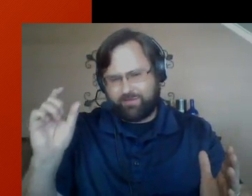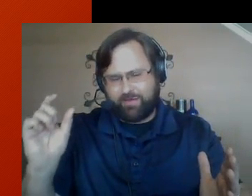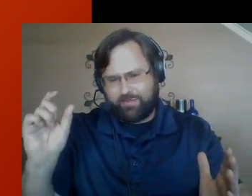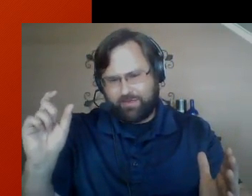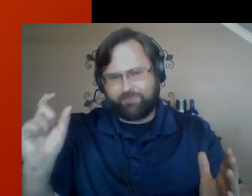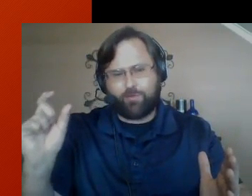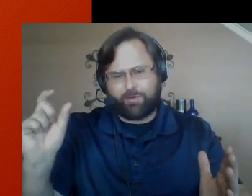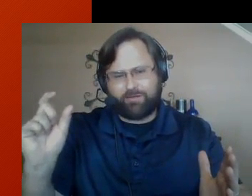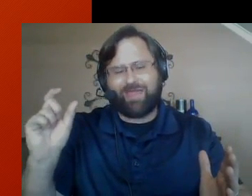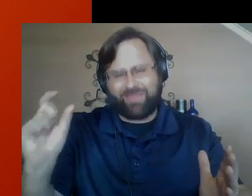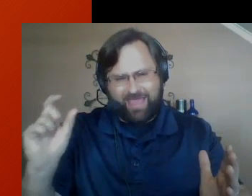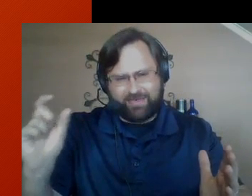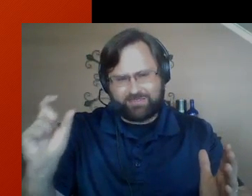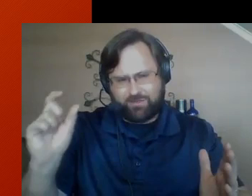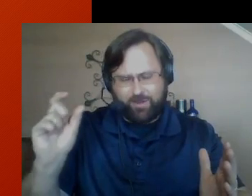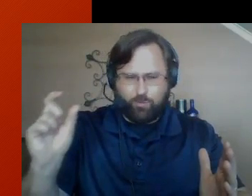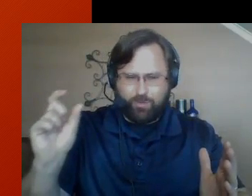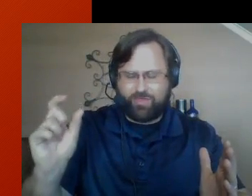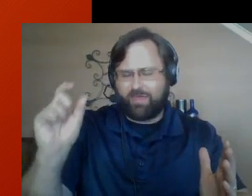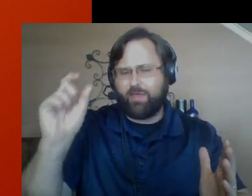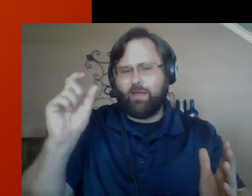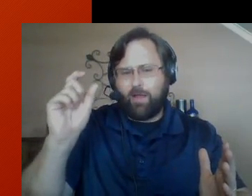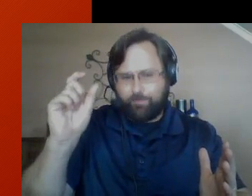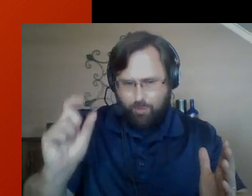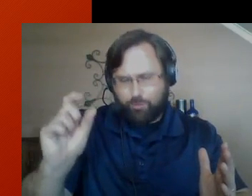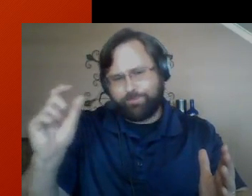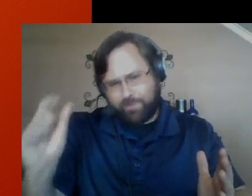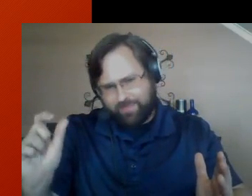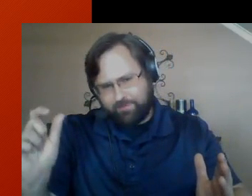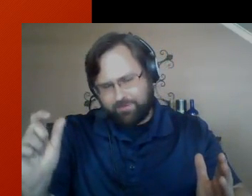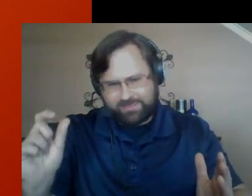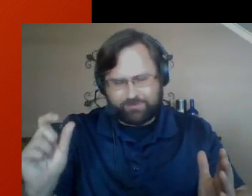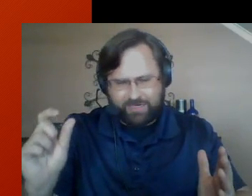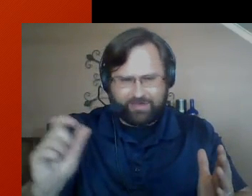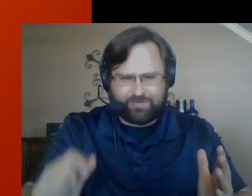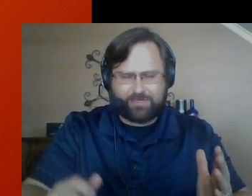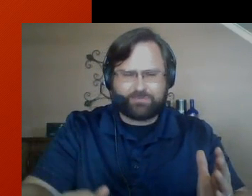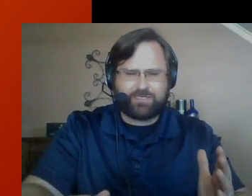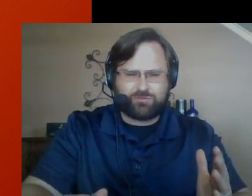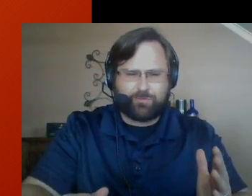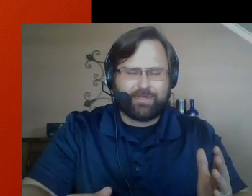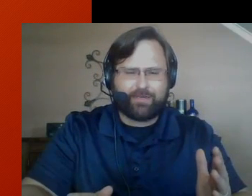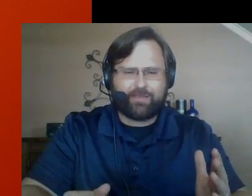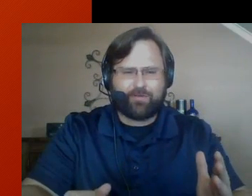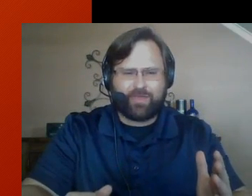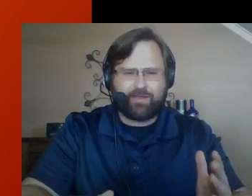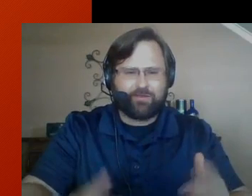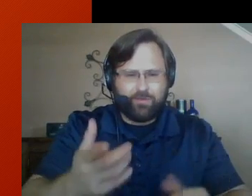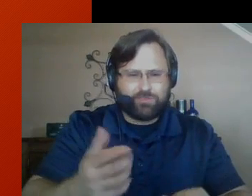have you at the affirmative at the end there with the modal and then with the subject if the subject is repeated there at the end